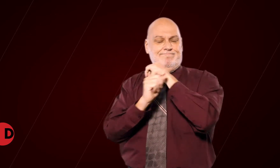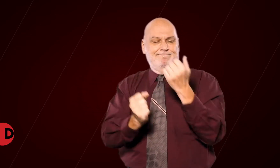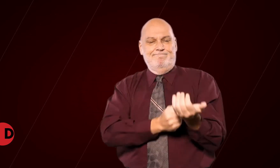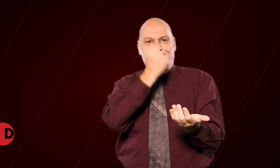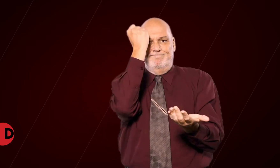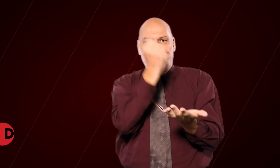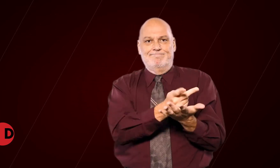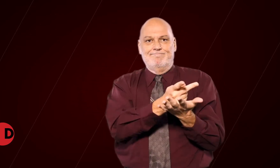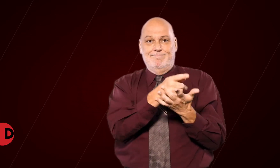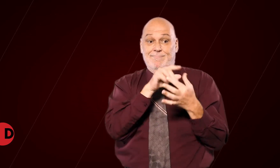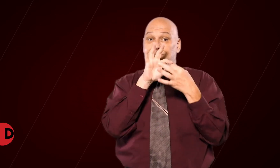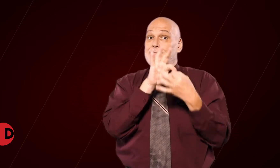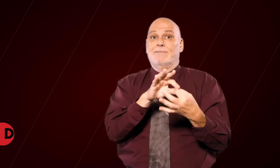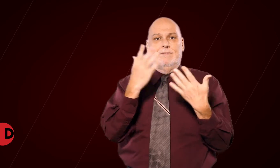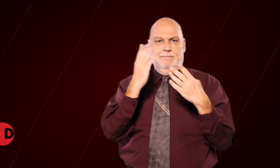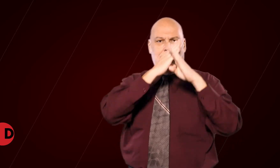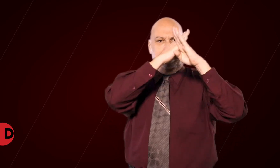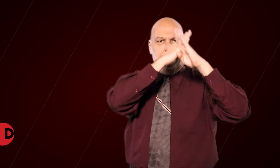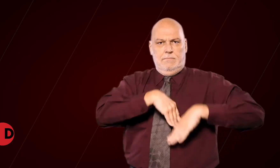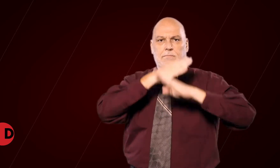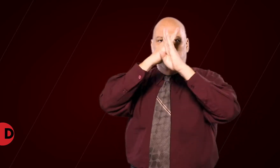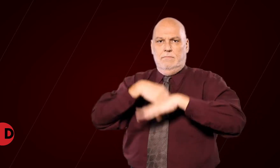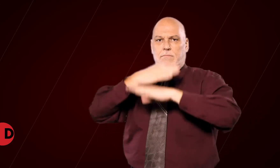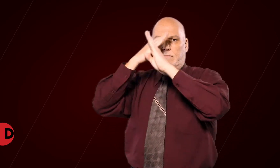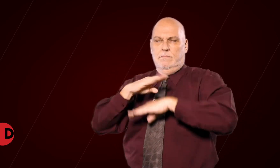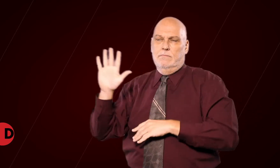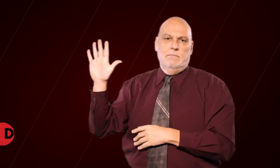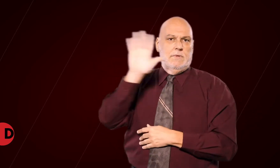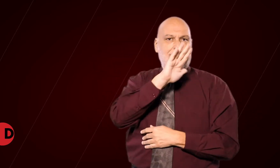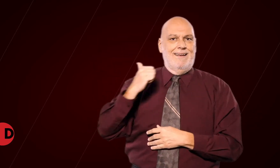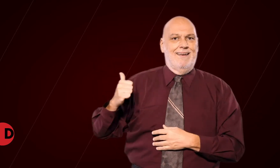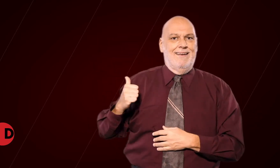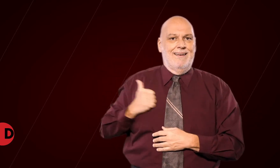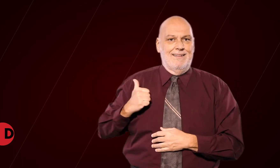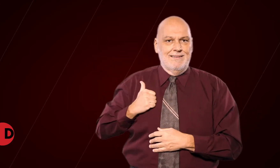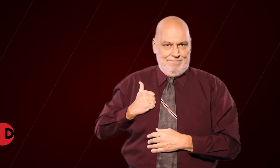to ensure a barrier-free Canada,